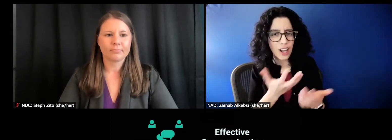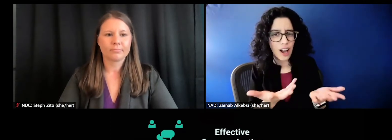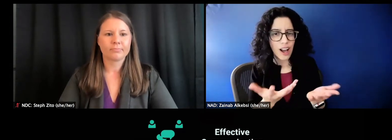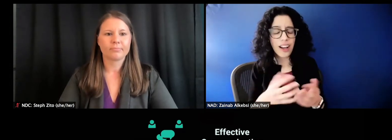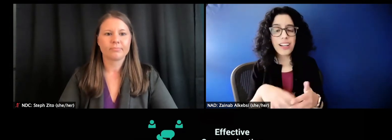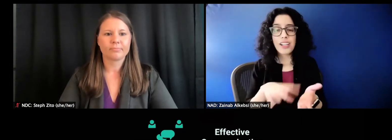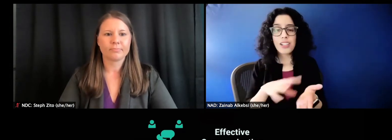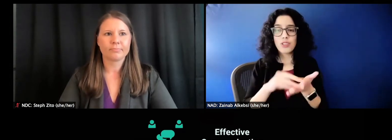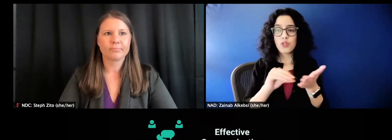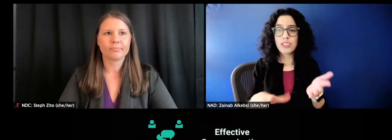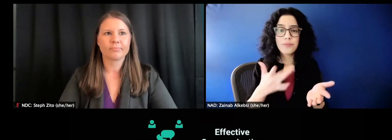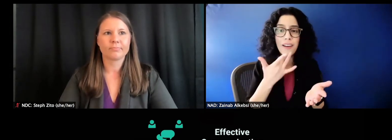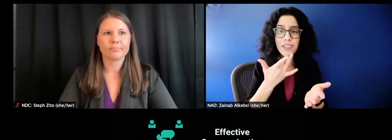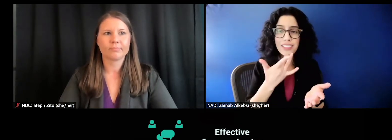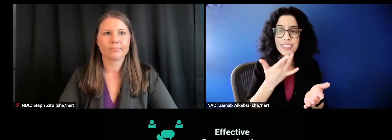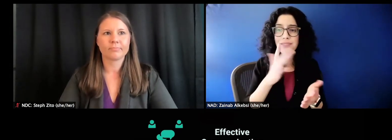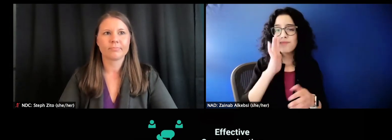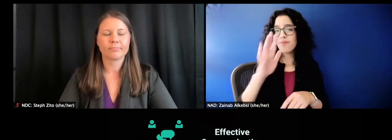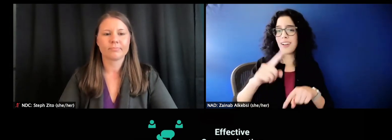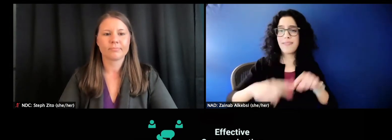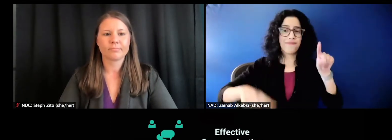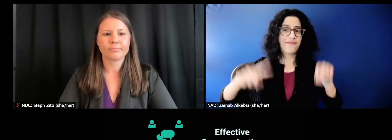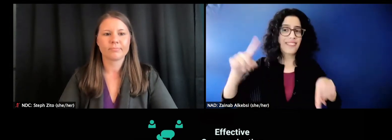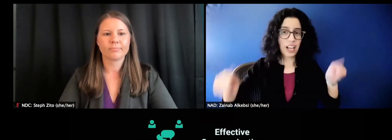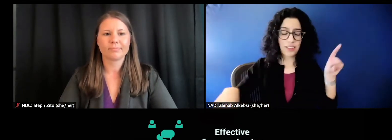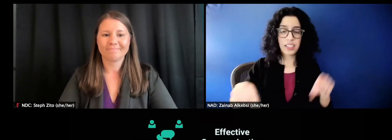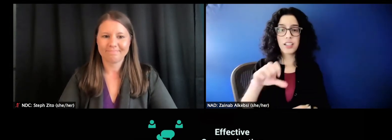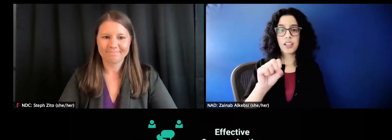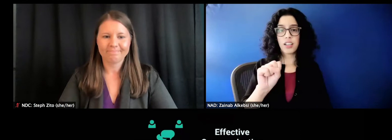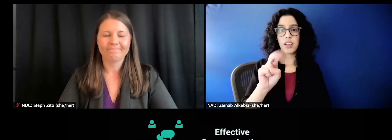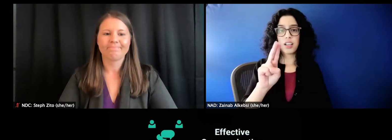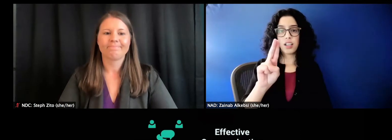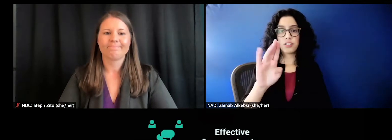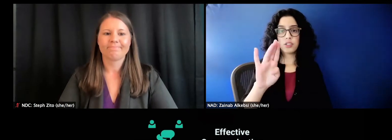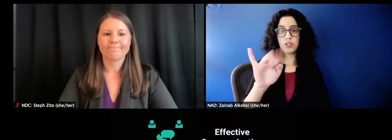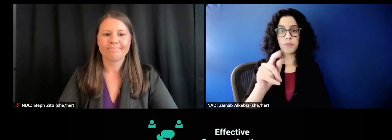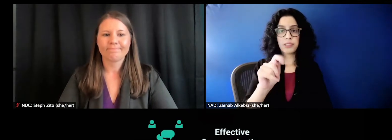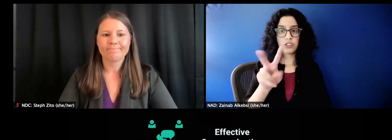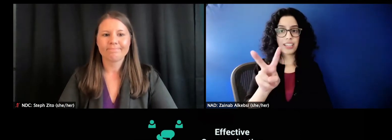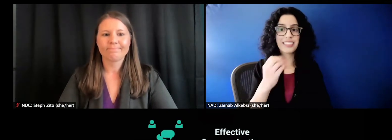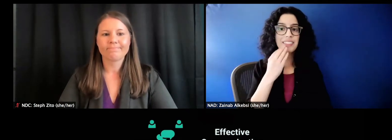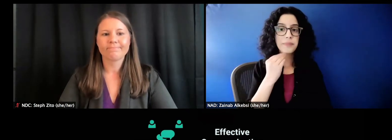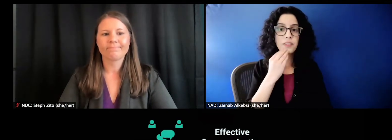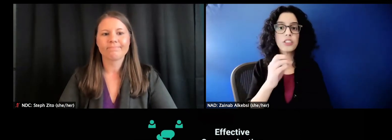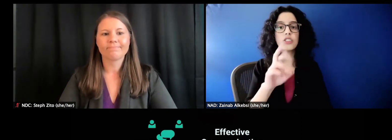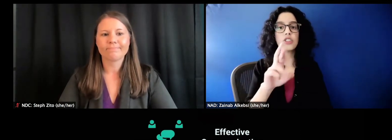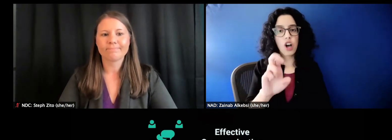Student preferences will vary, subjective experiences are key.